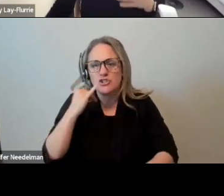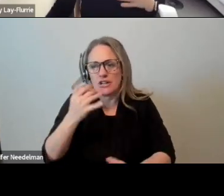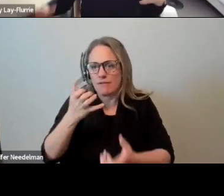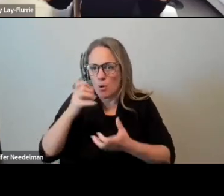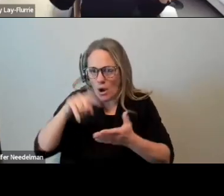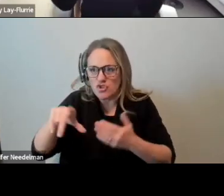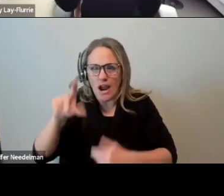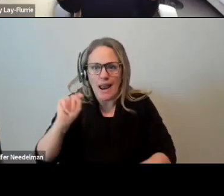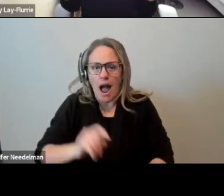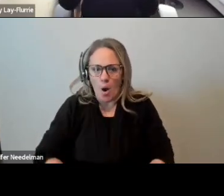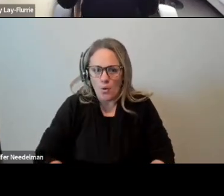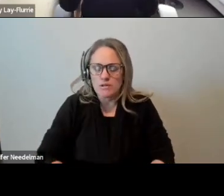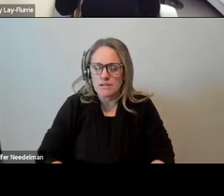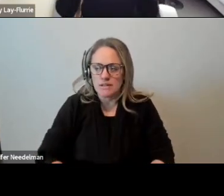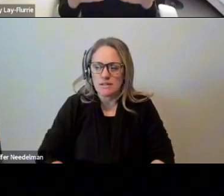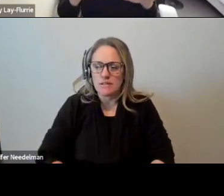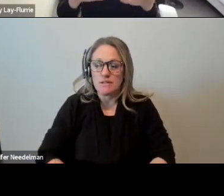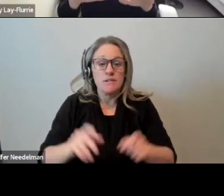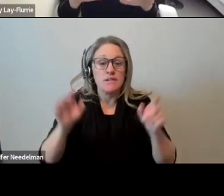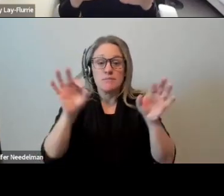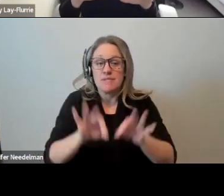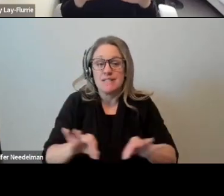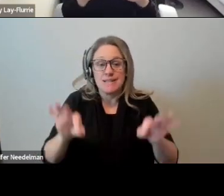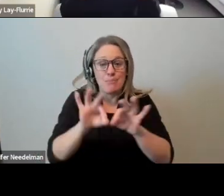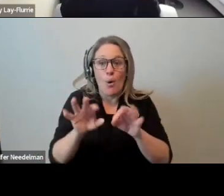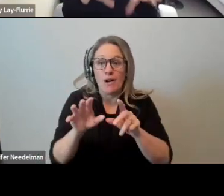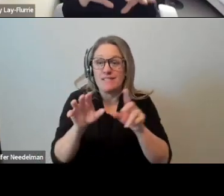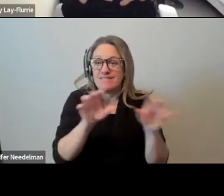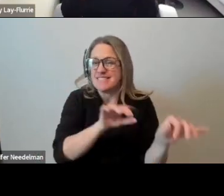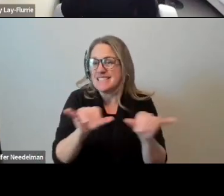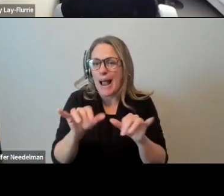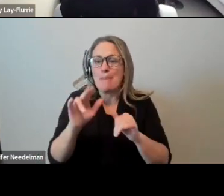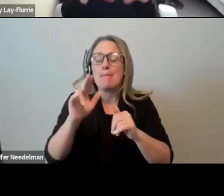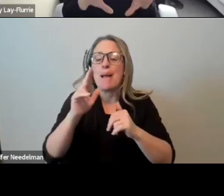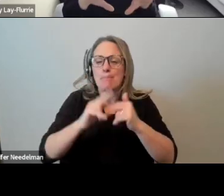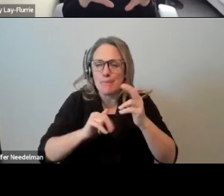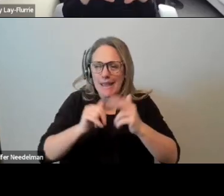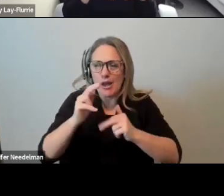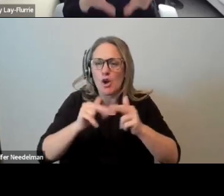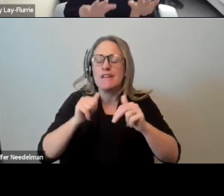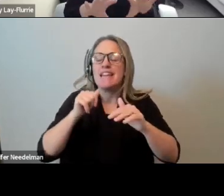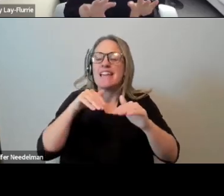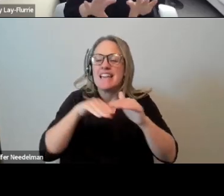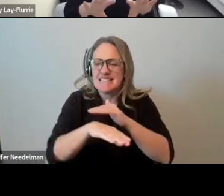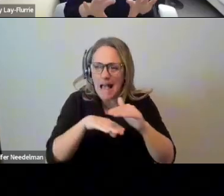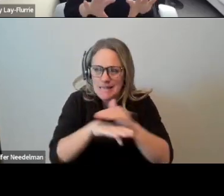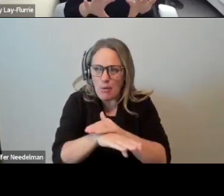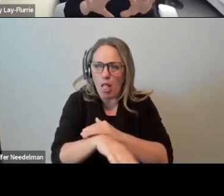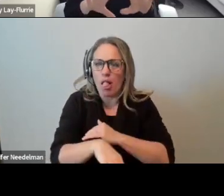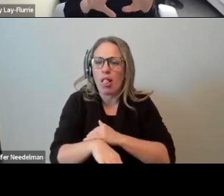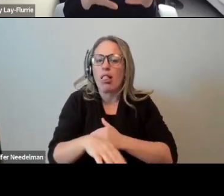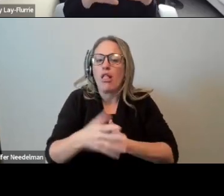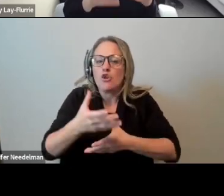But again, that key principle is exactly the same: building accessible, trusted, and trustworthy technology,